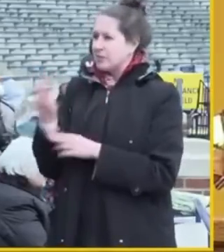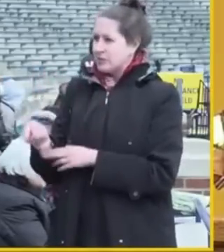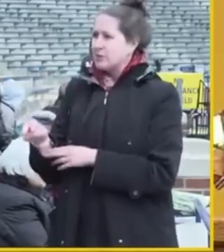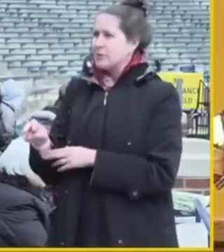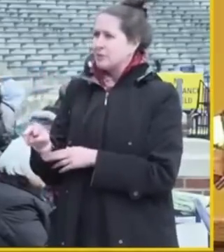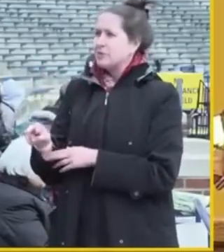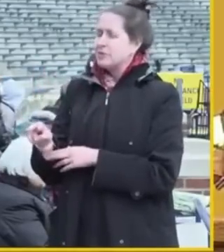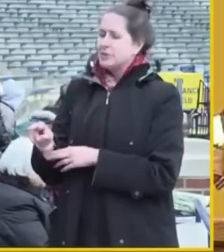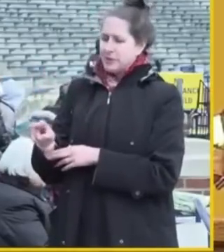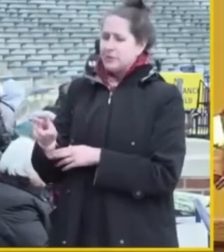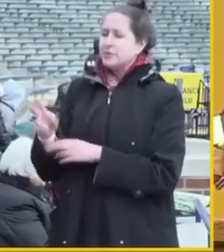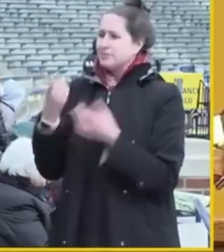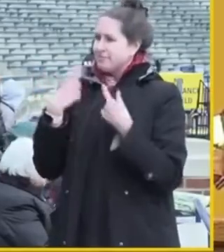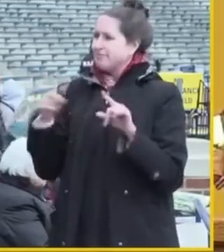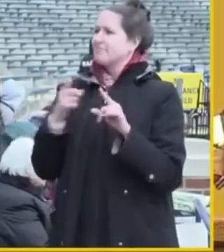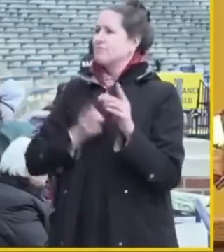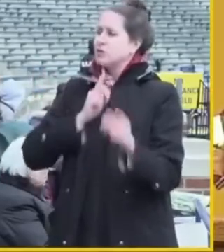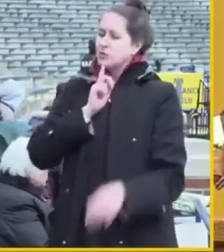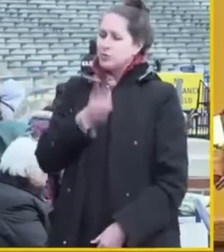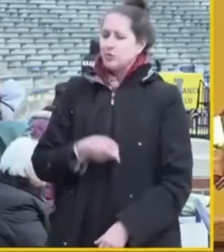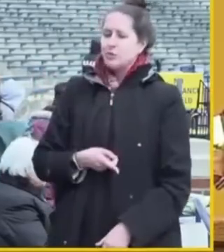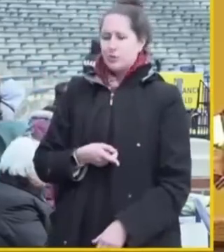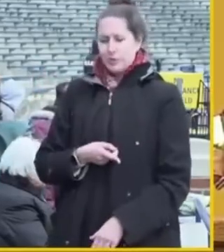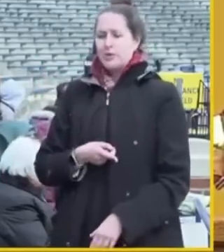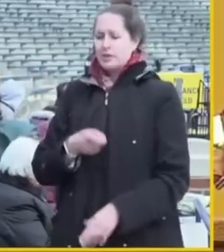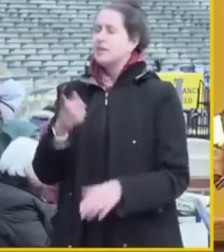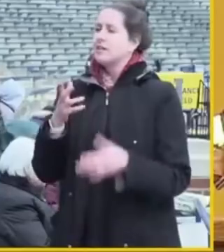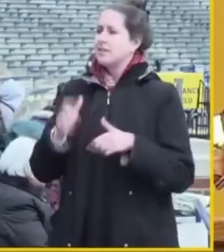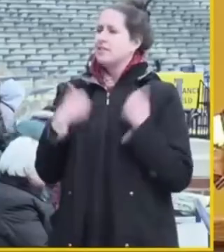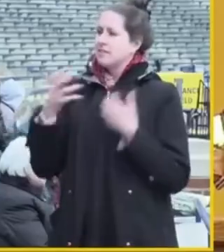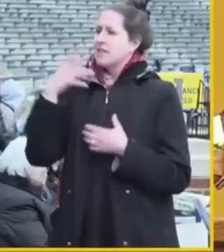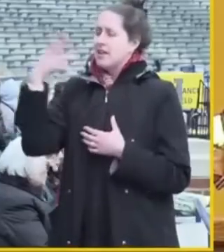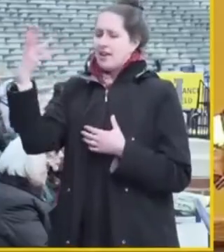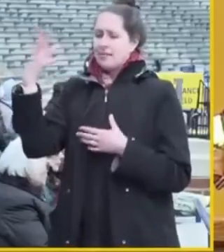and live outside the lines that society has drawn for you.